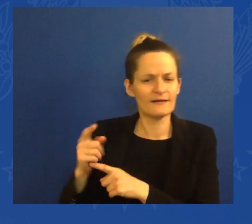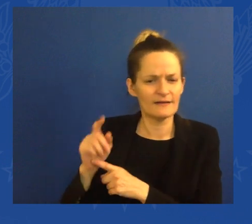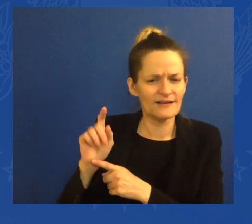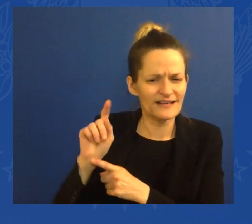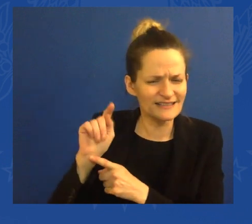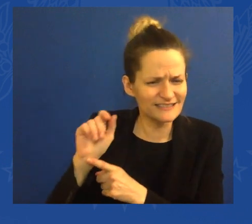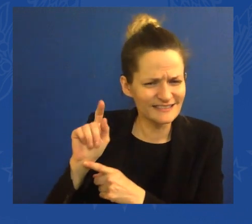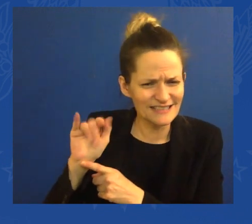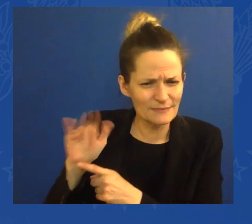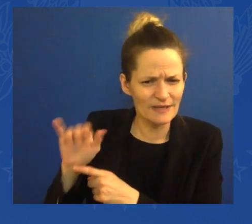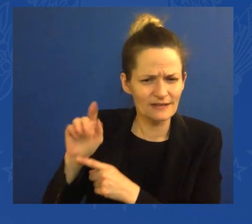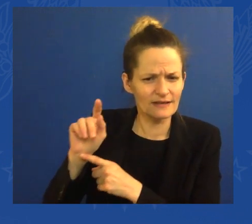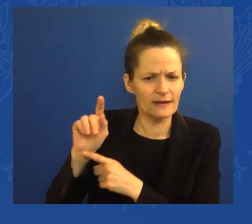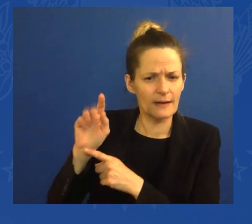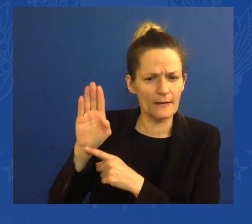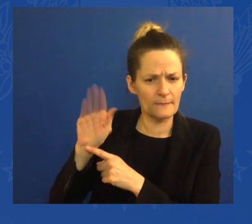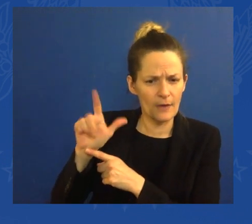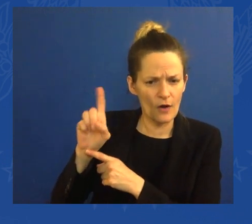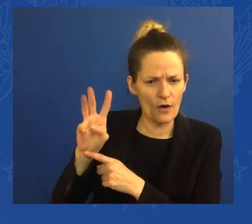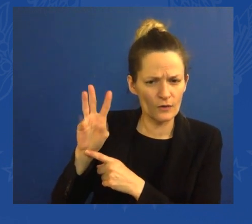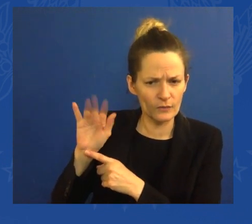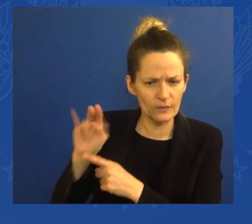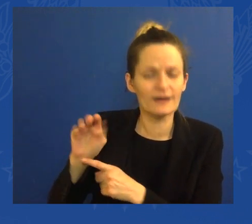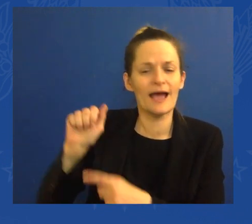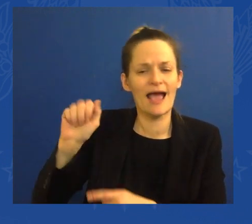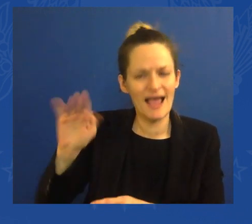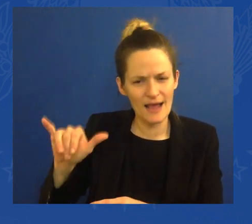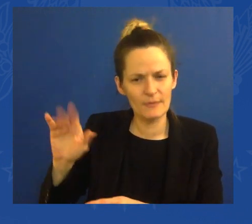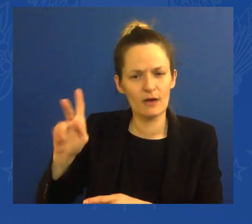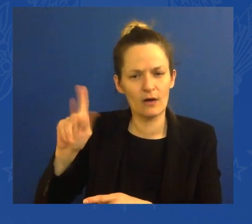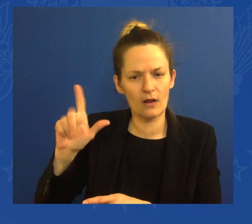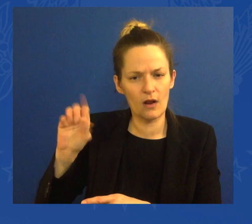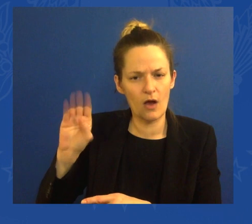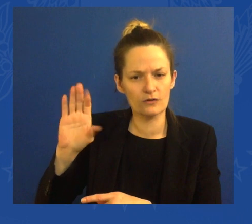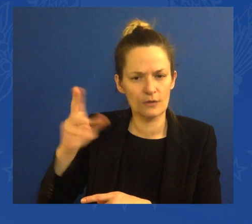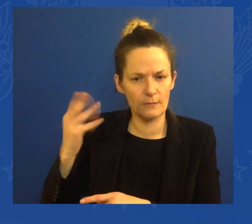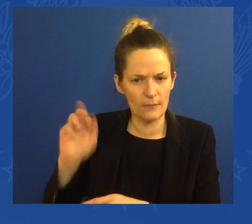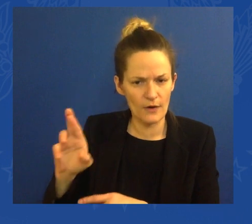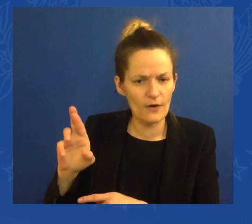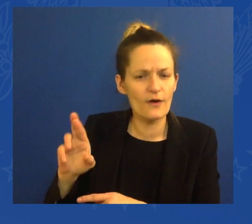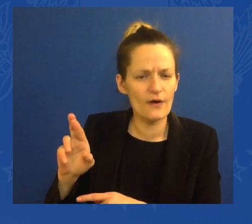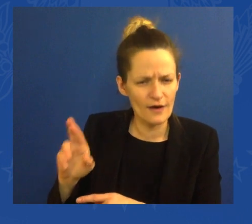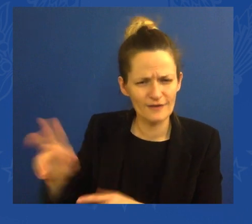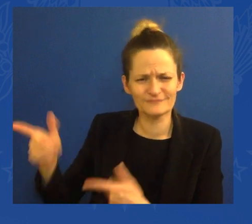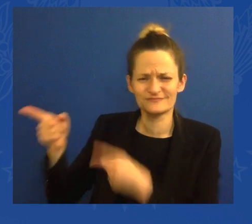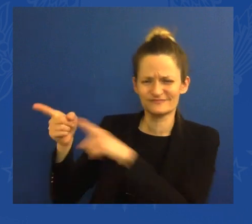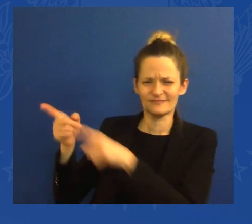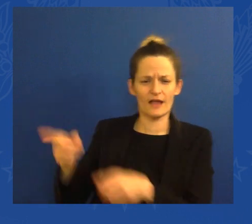and Congressmen Mark Pocan and Ron Kind. You got a hell of a delegation -- all of you.